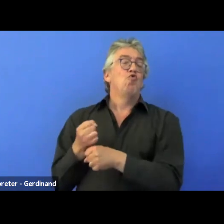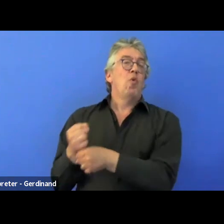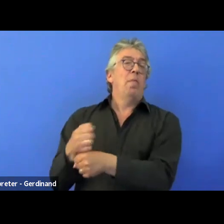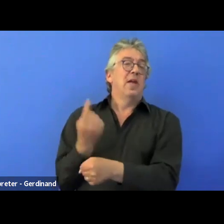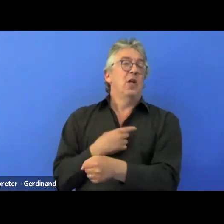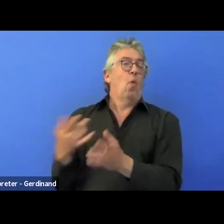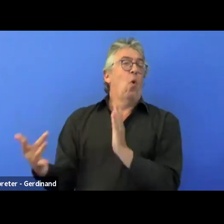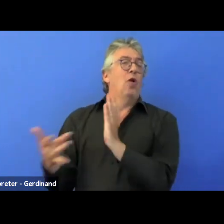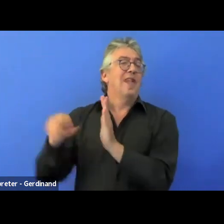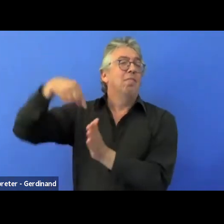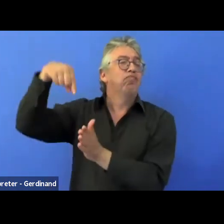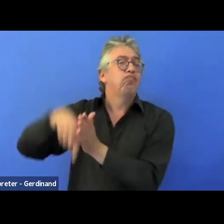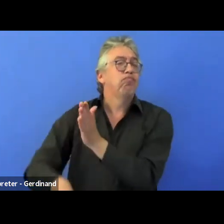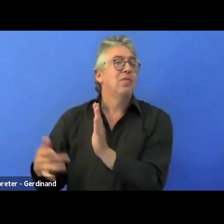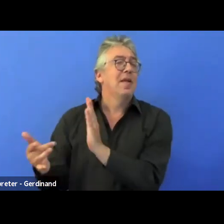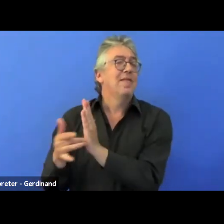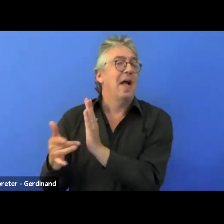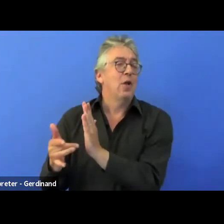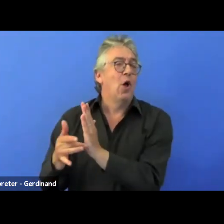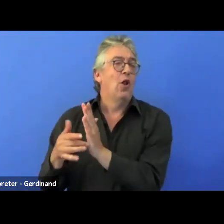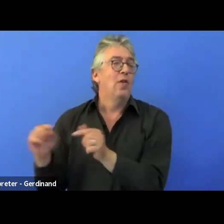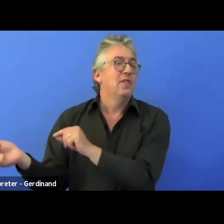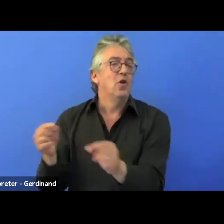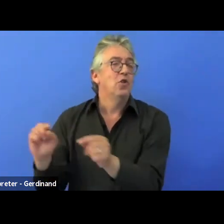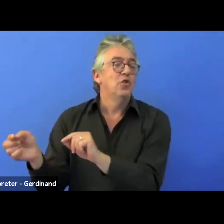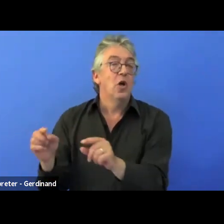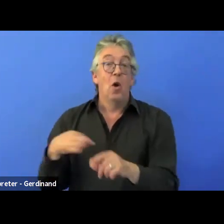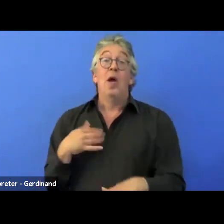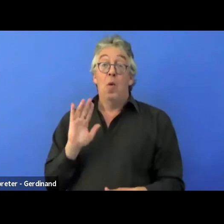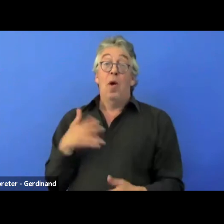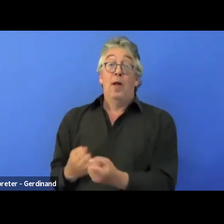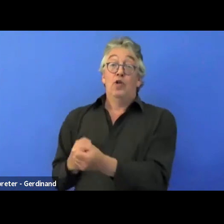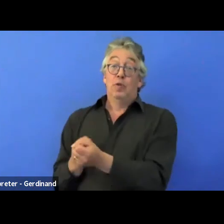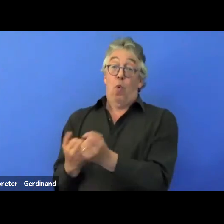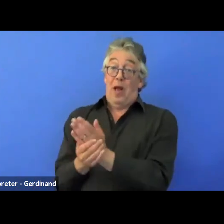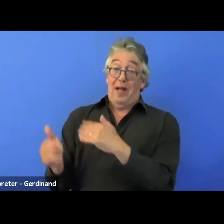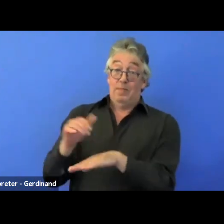We will be supporting those experts and to send EDF members comments